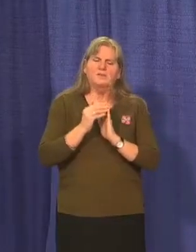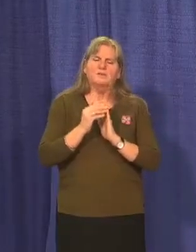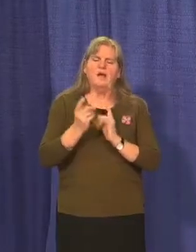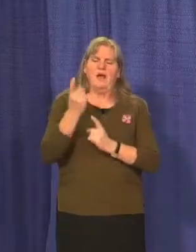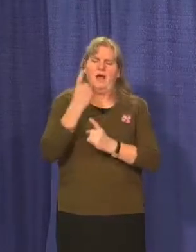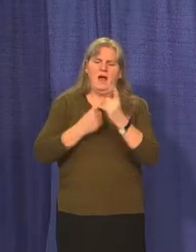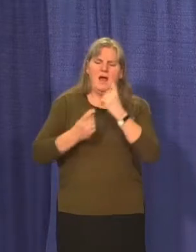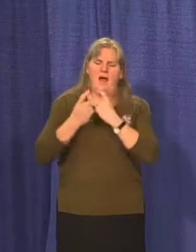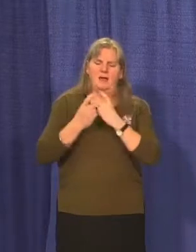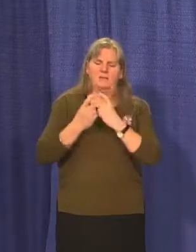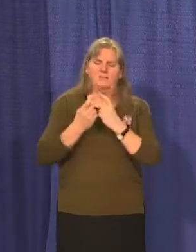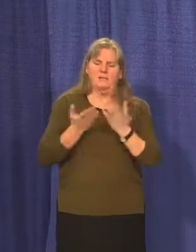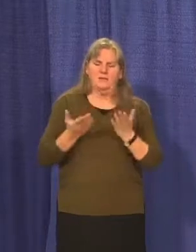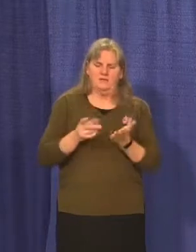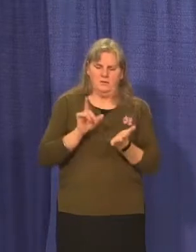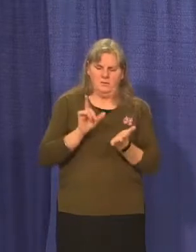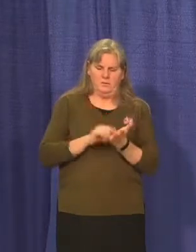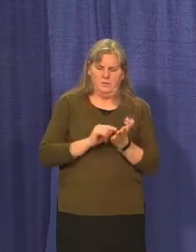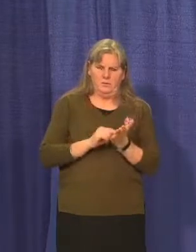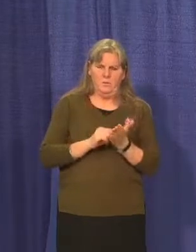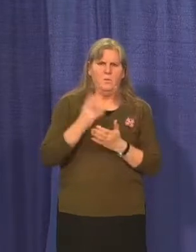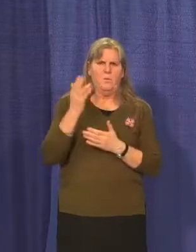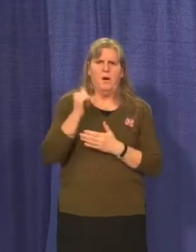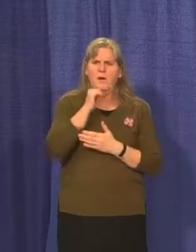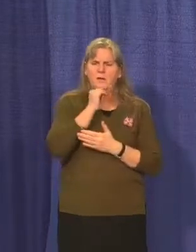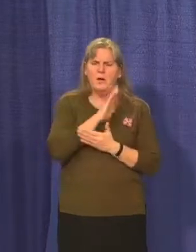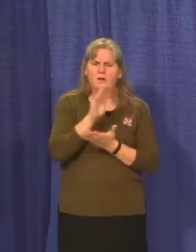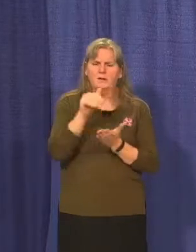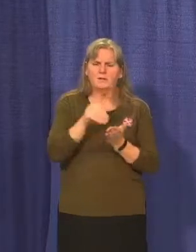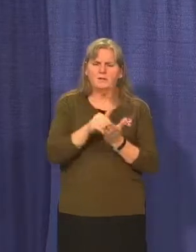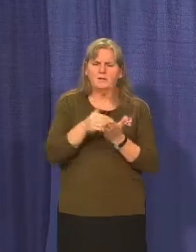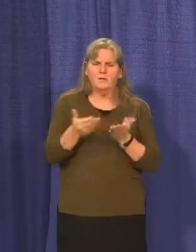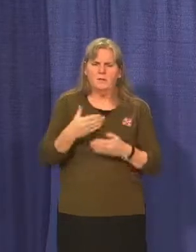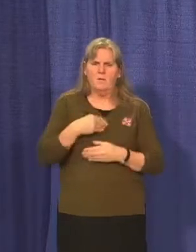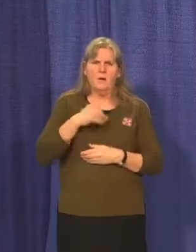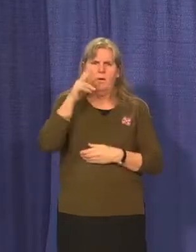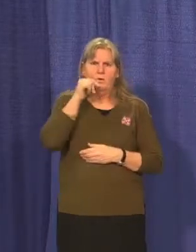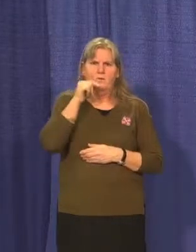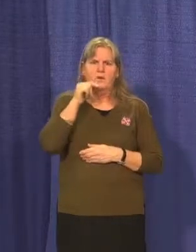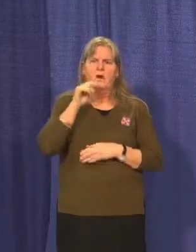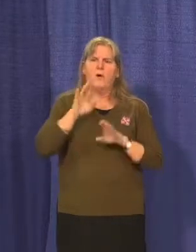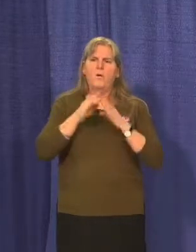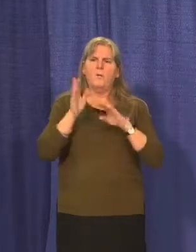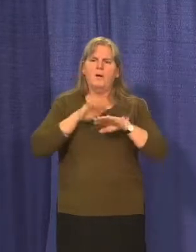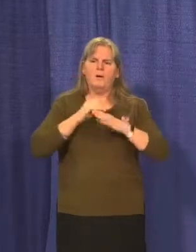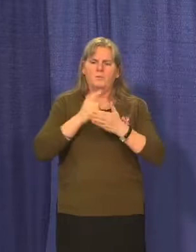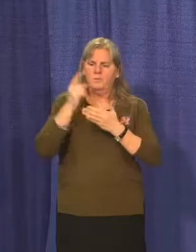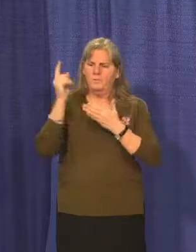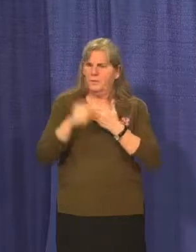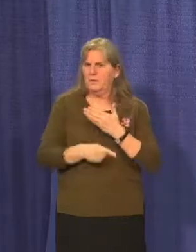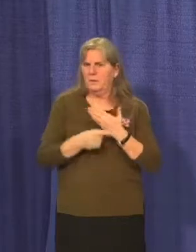getting here at the paper is why isn't the clinic in Whitehorse open on the weekends if we are